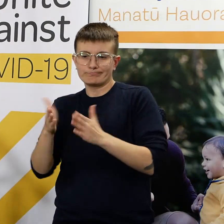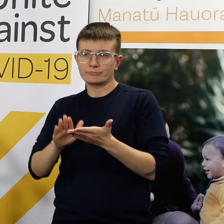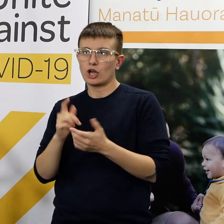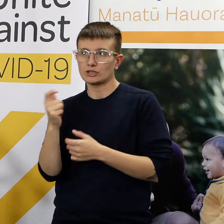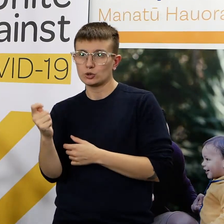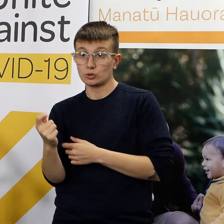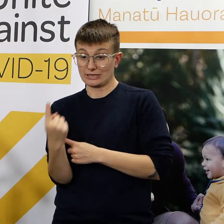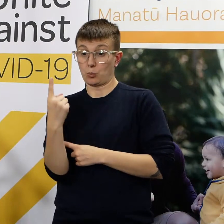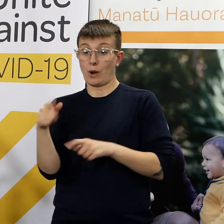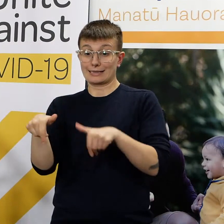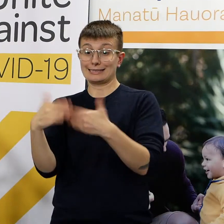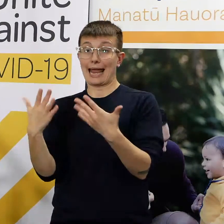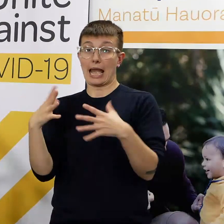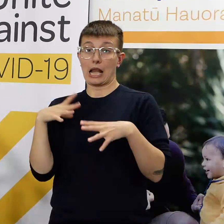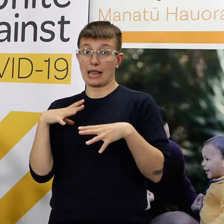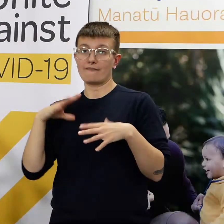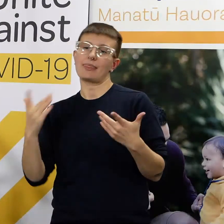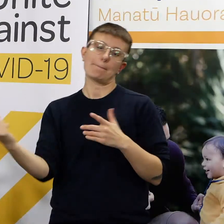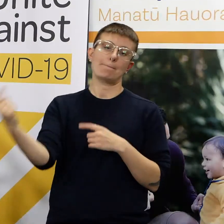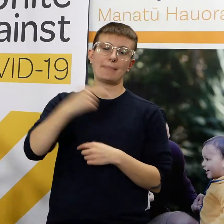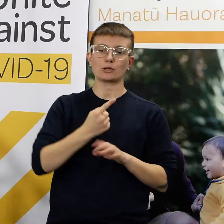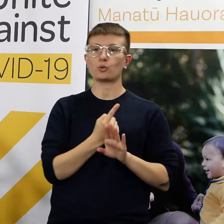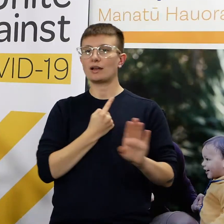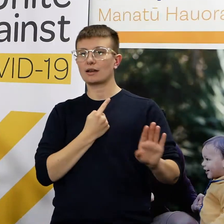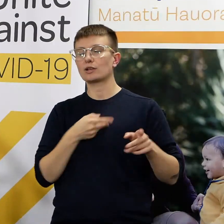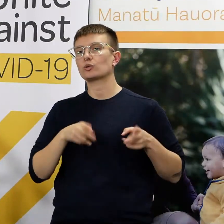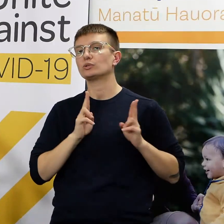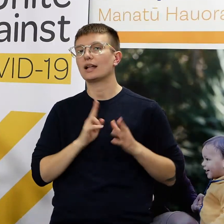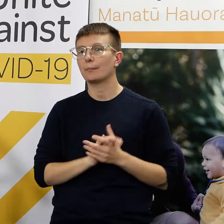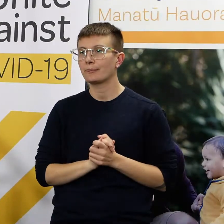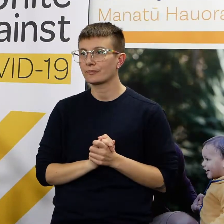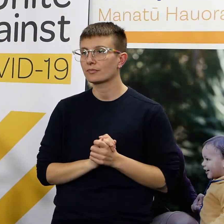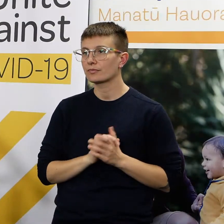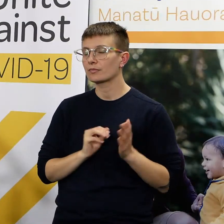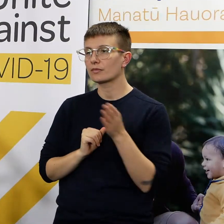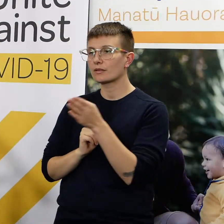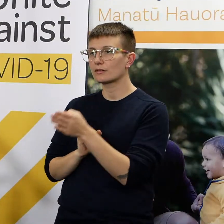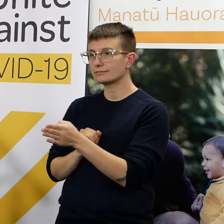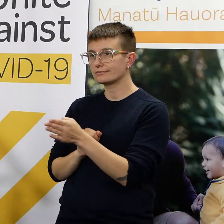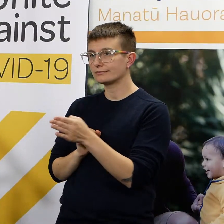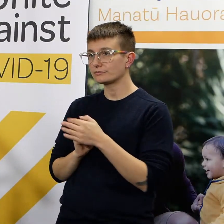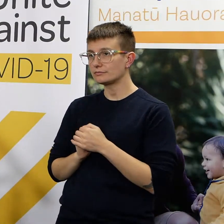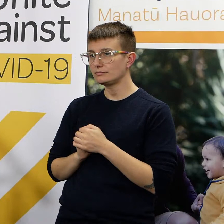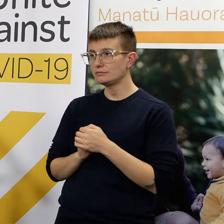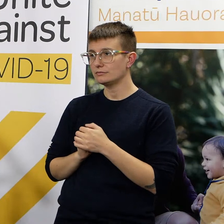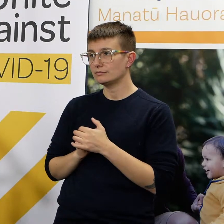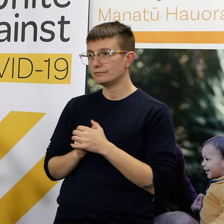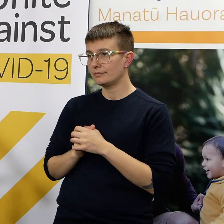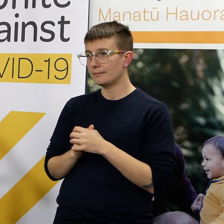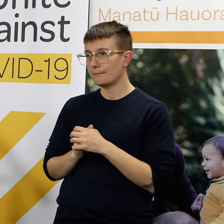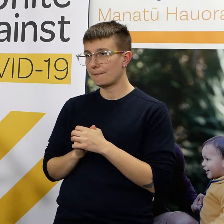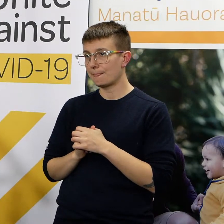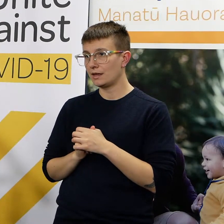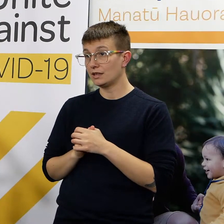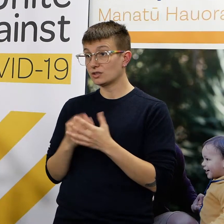Which hotel were the two women and have all of those people been contacted or will some of them be listening to this